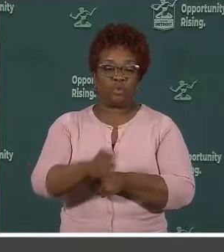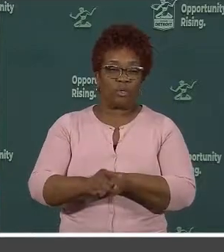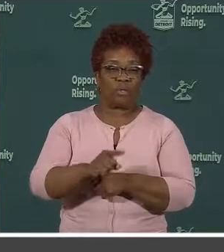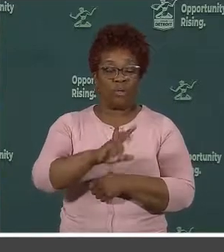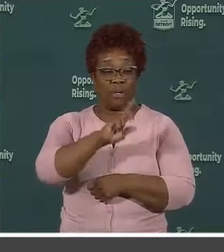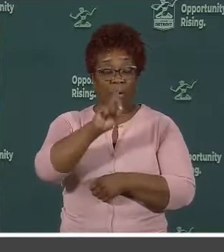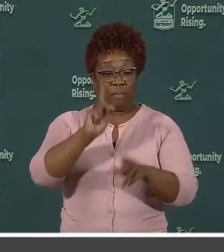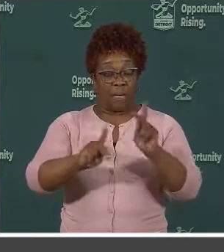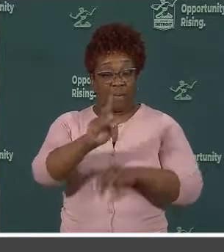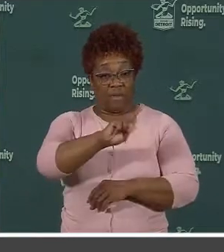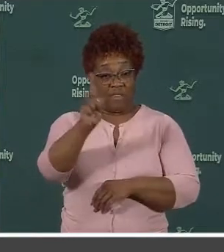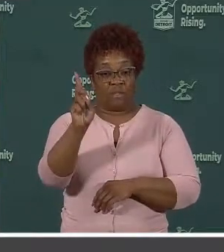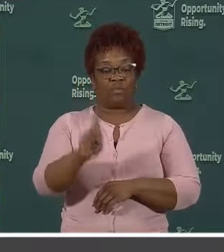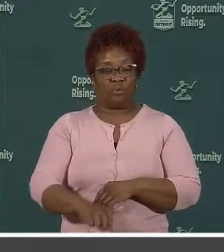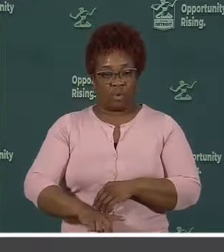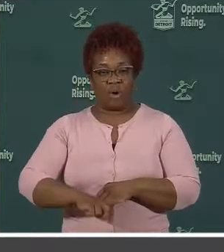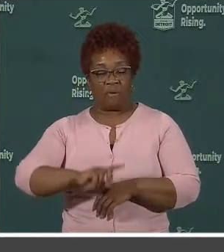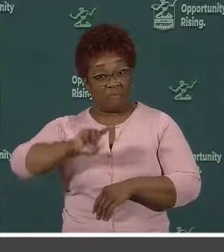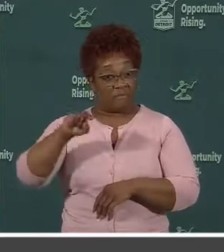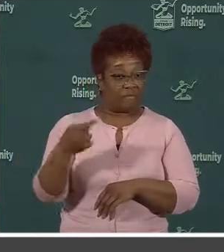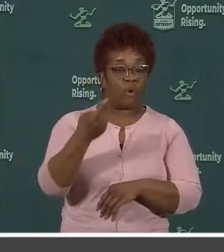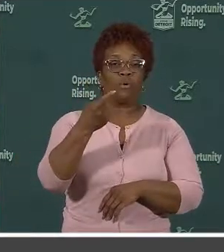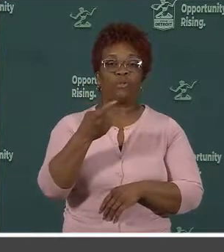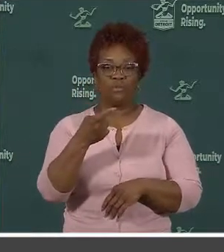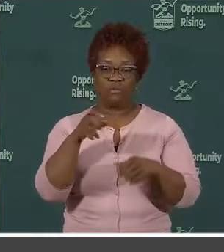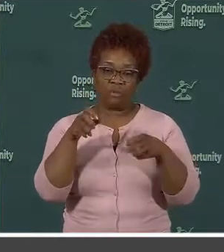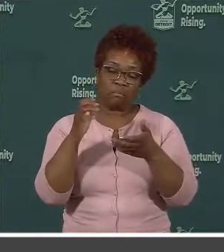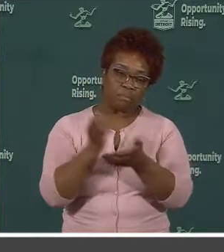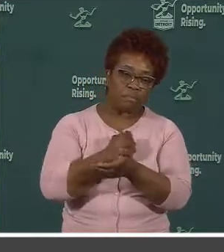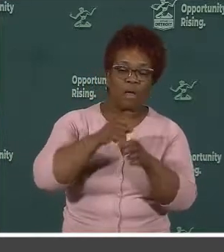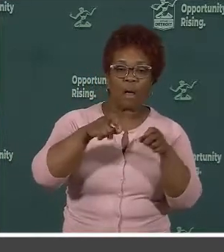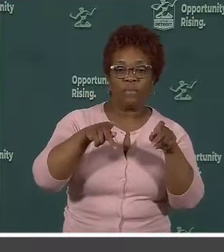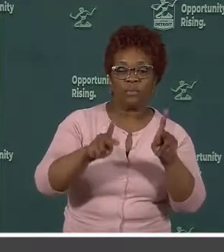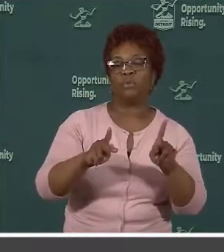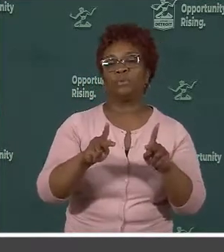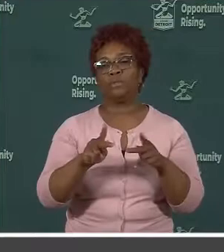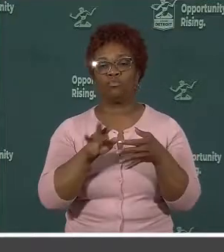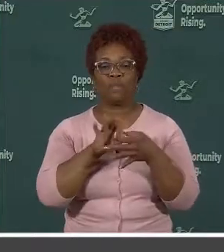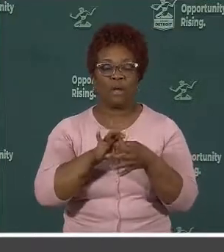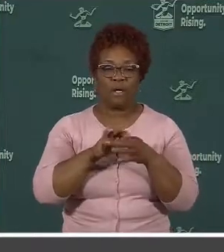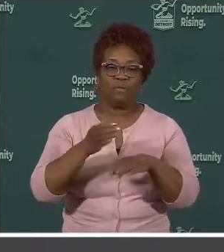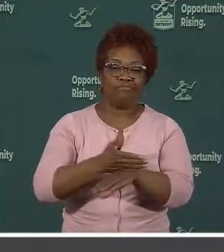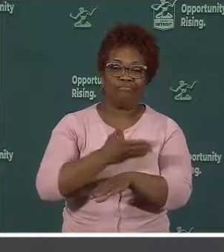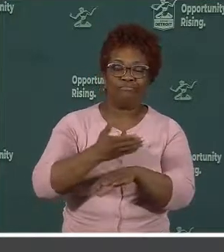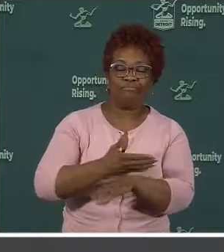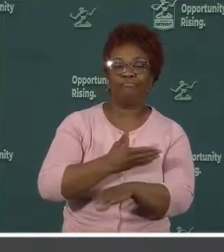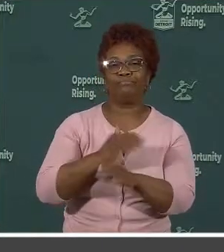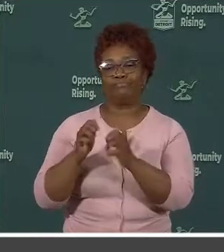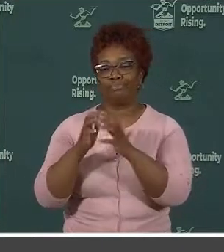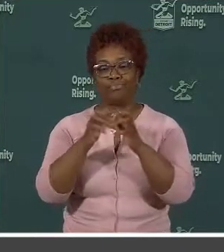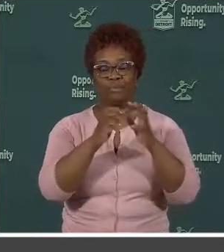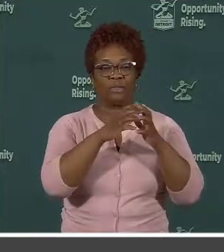RESPECT TO THE REVITALIZATION OF DETROIT WHILE WE HAVE MADE PROGRESS WE RECOGNIZE THAT